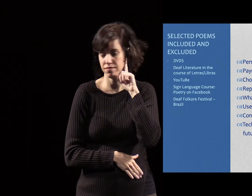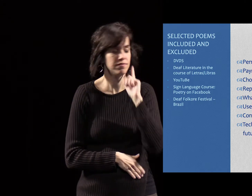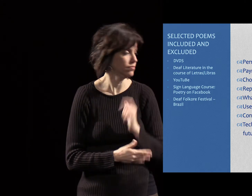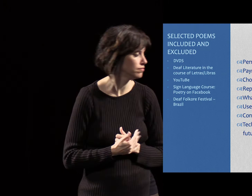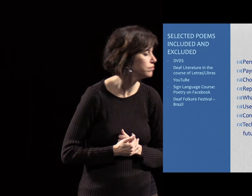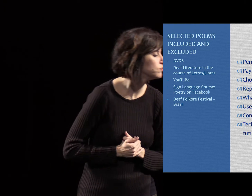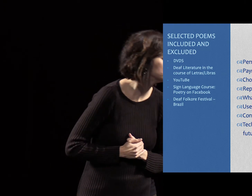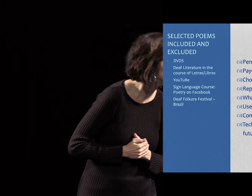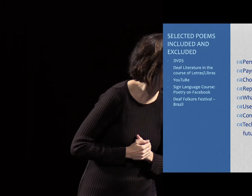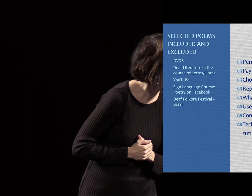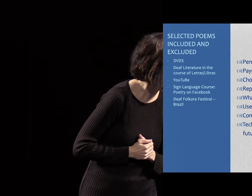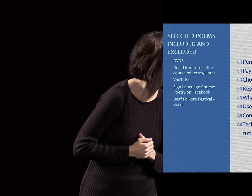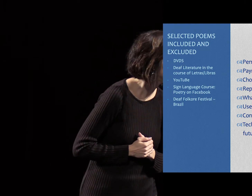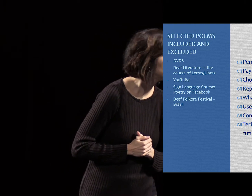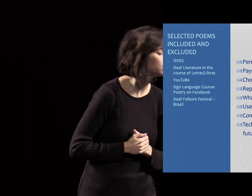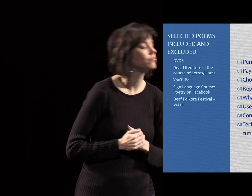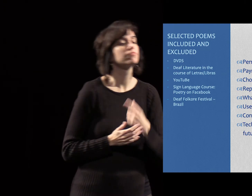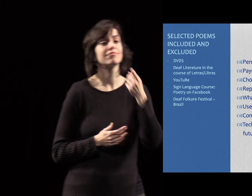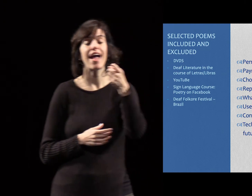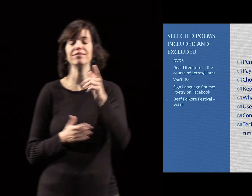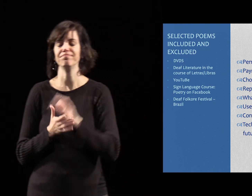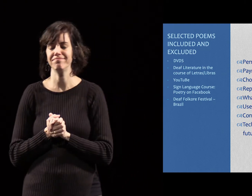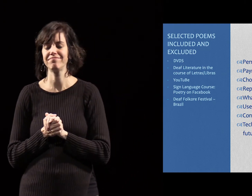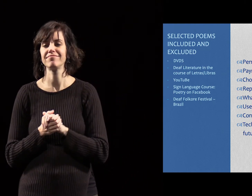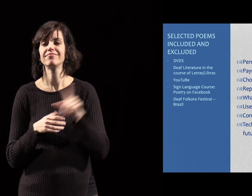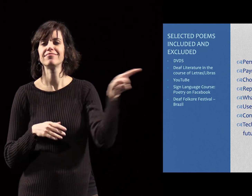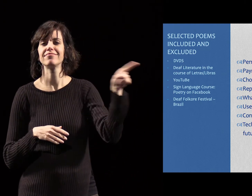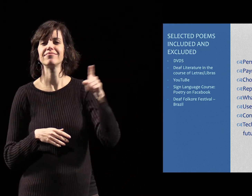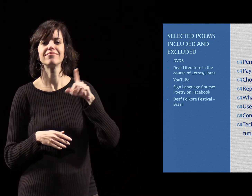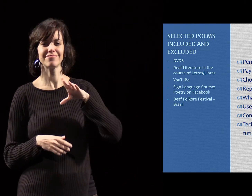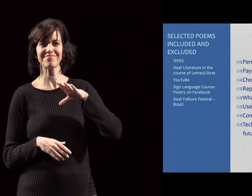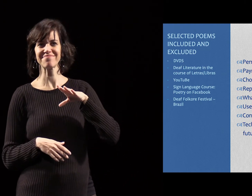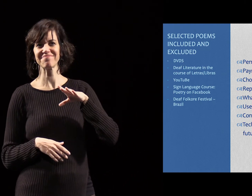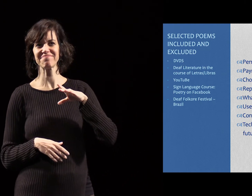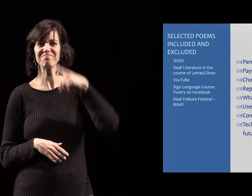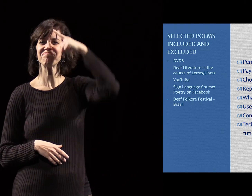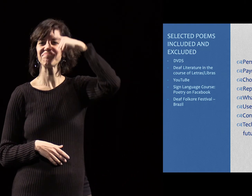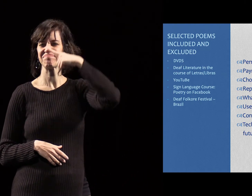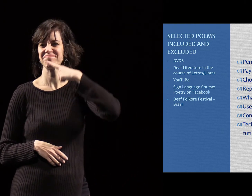and represent the Deaf community? The next bullet on my slide here,